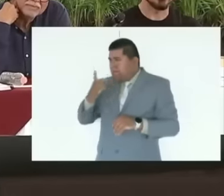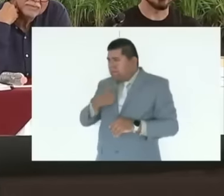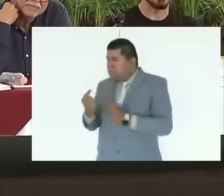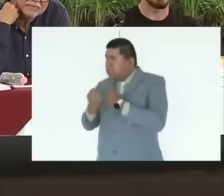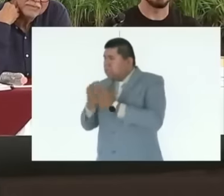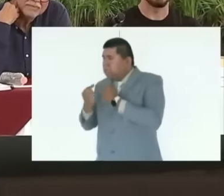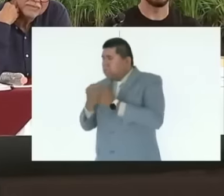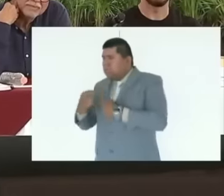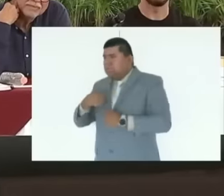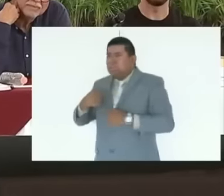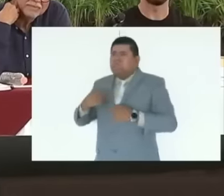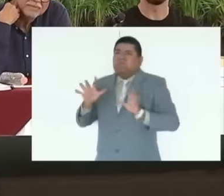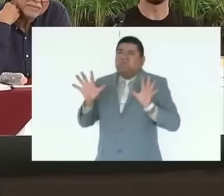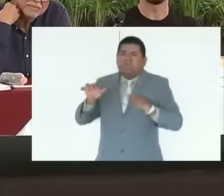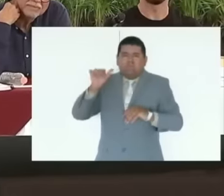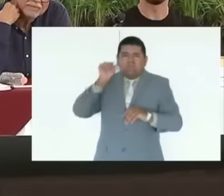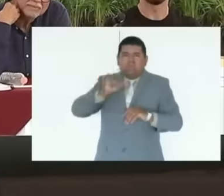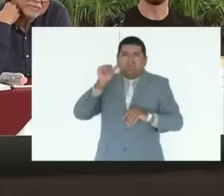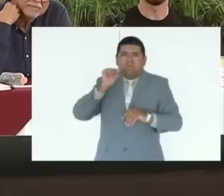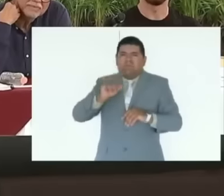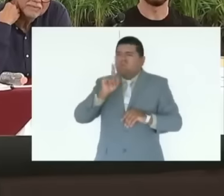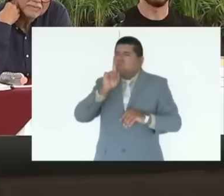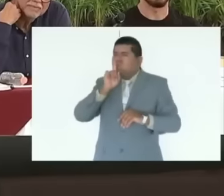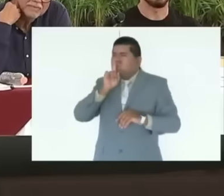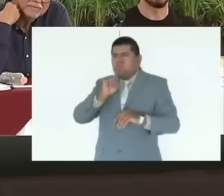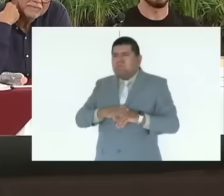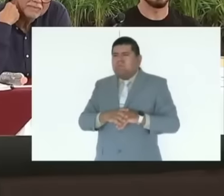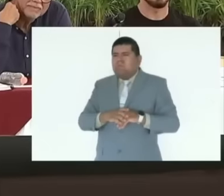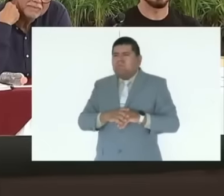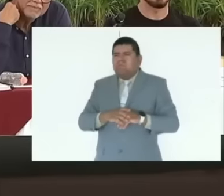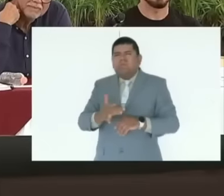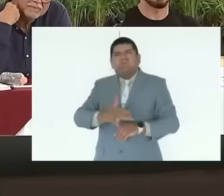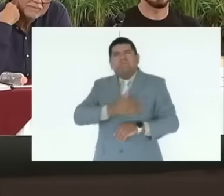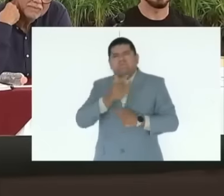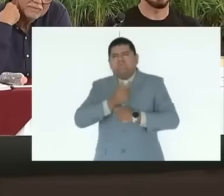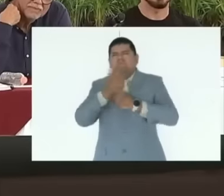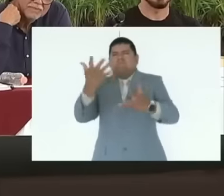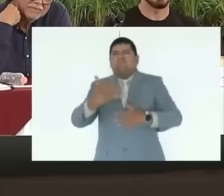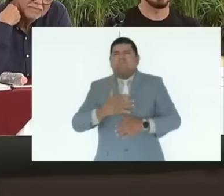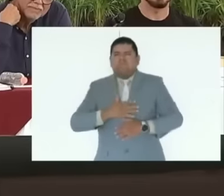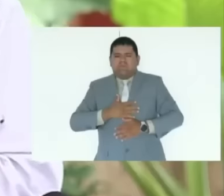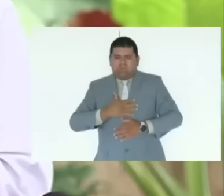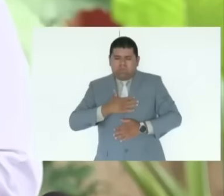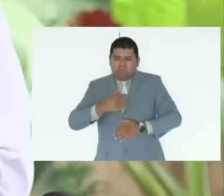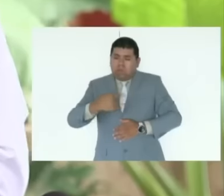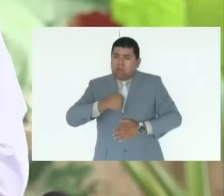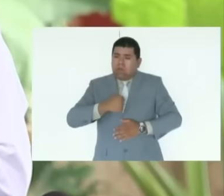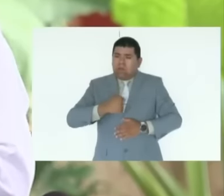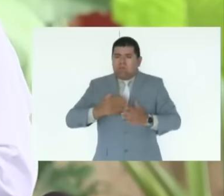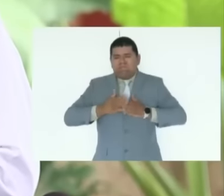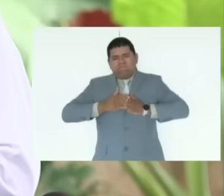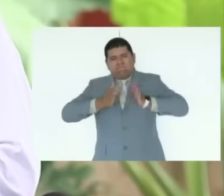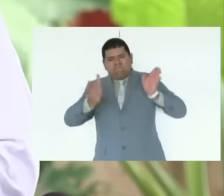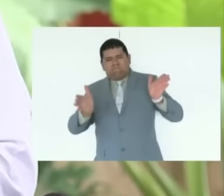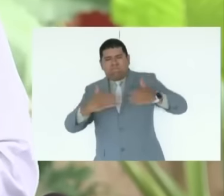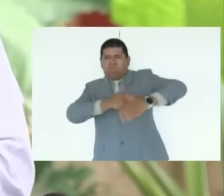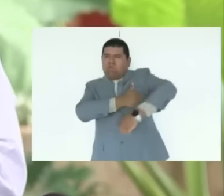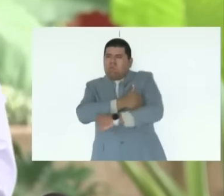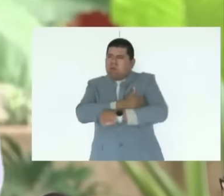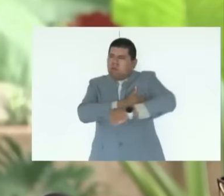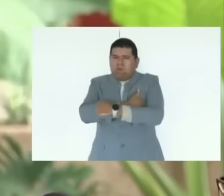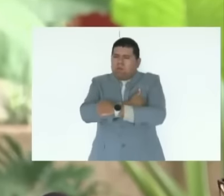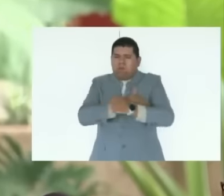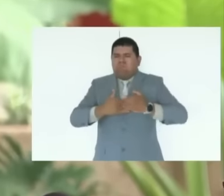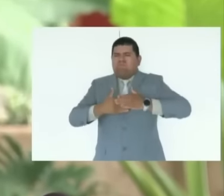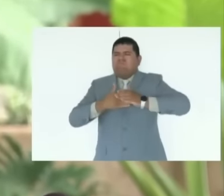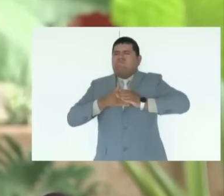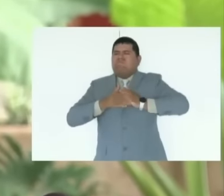I always say what I feel and my chest. It is not a winery but I am going to remind her